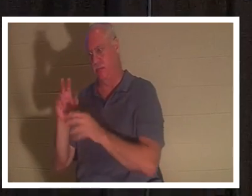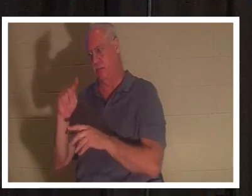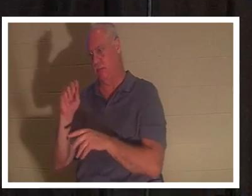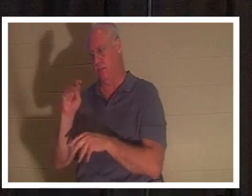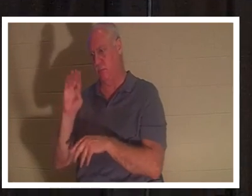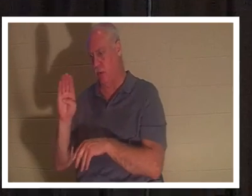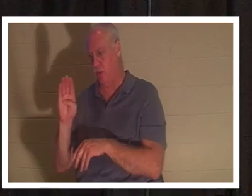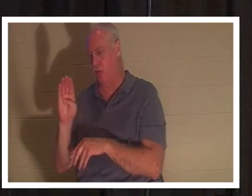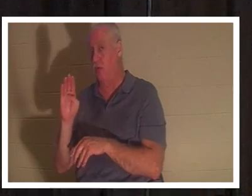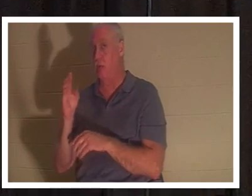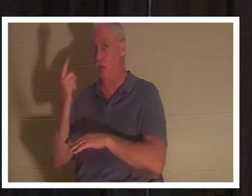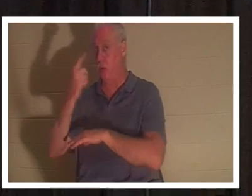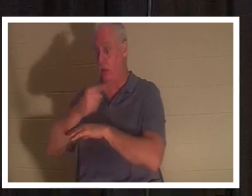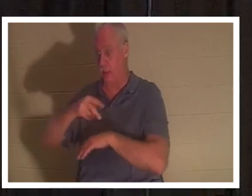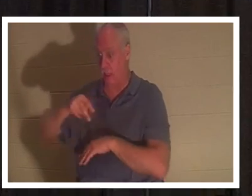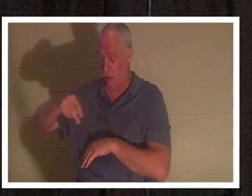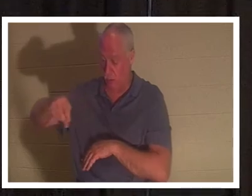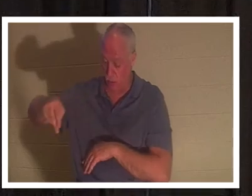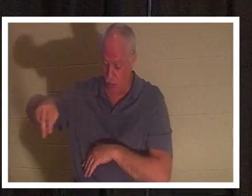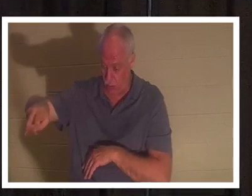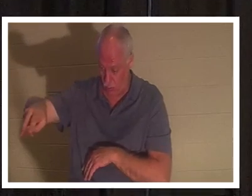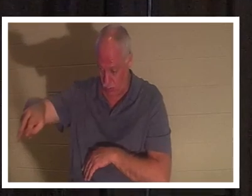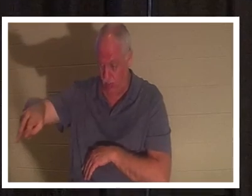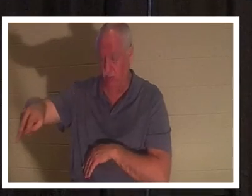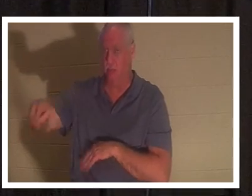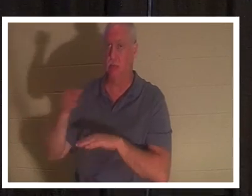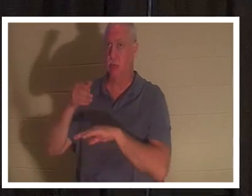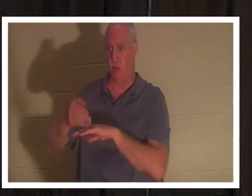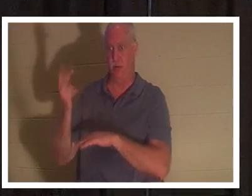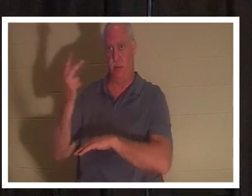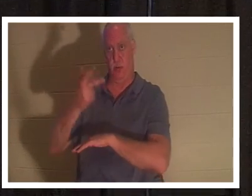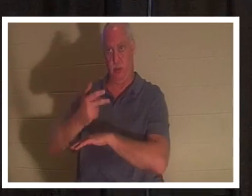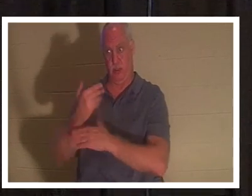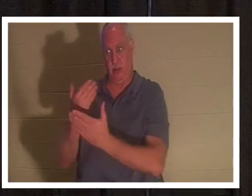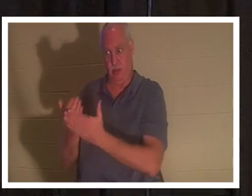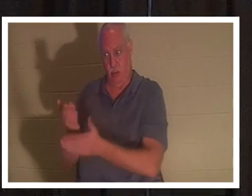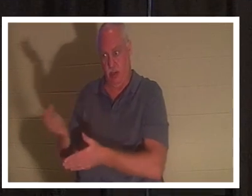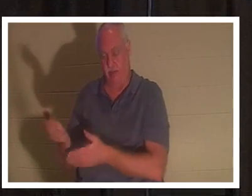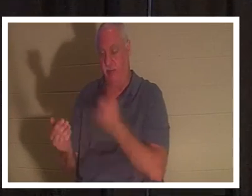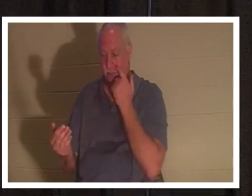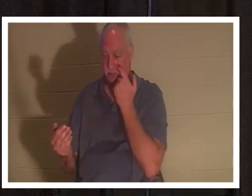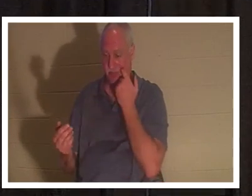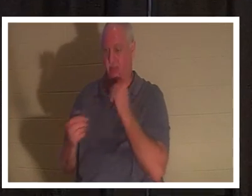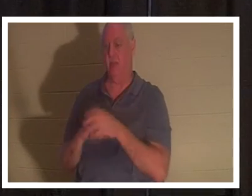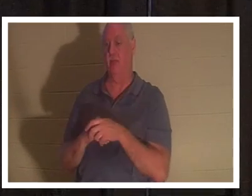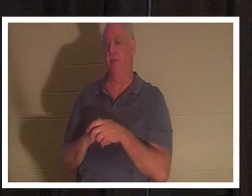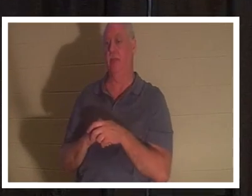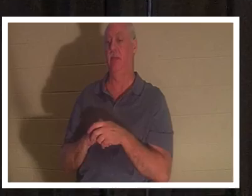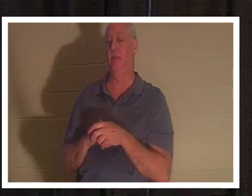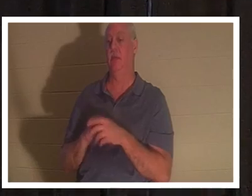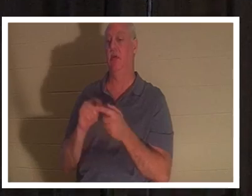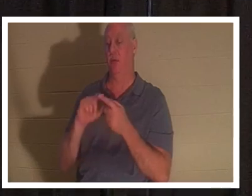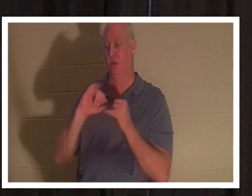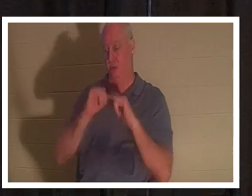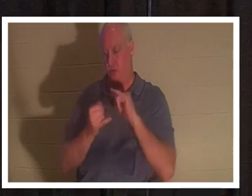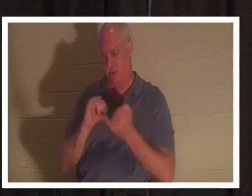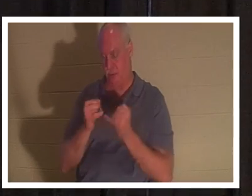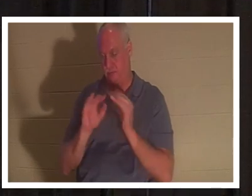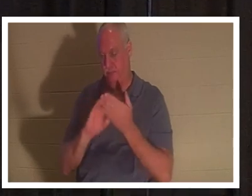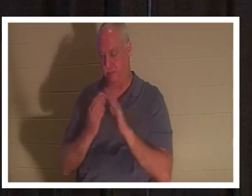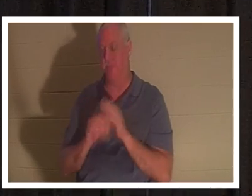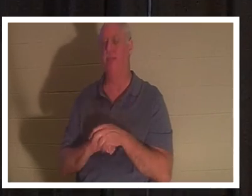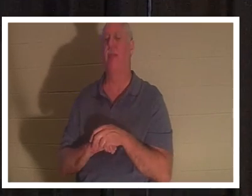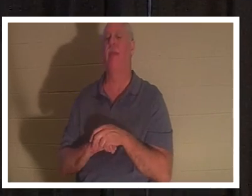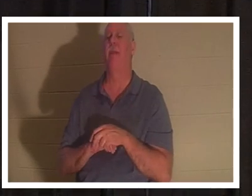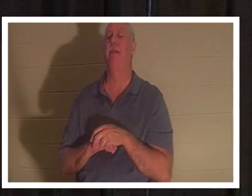walk up from where He was at Bethabara, down in the Jordan Valley up to Jerusalem. So, why did